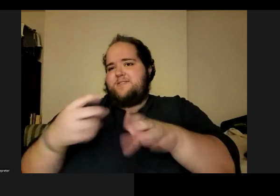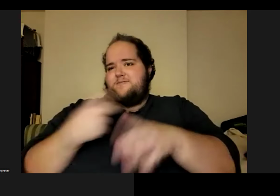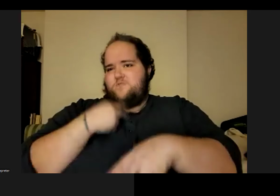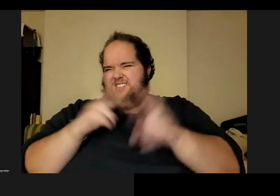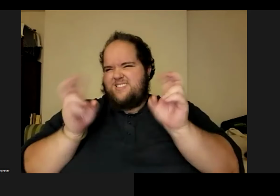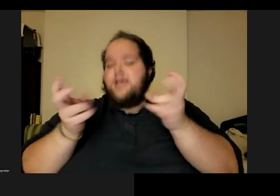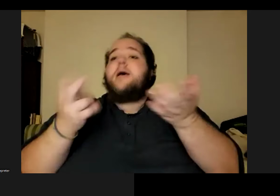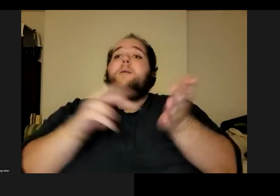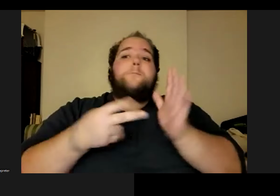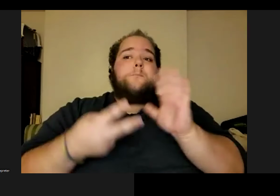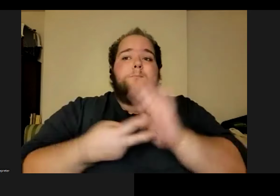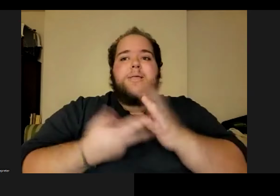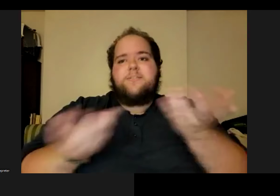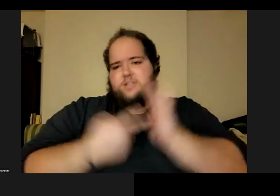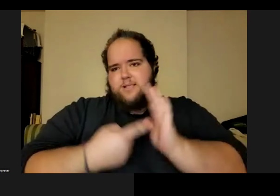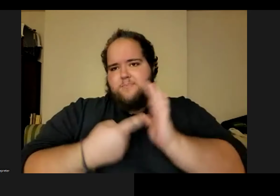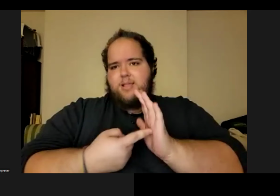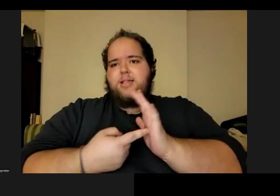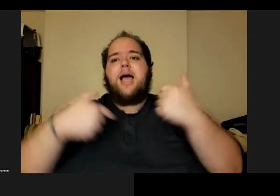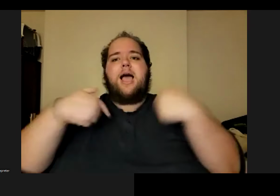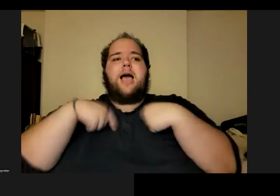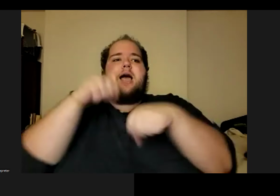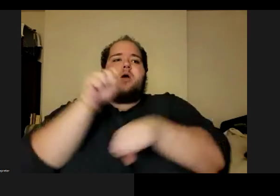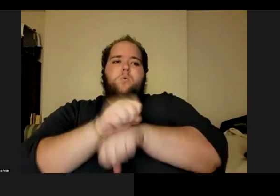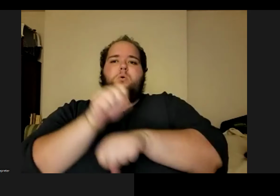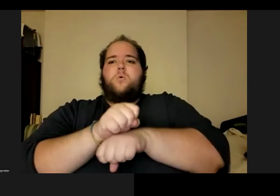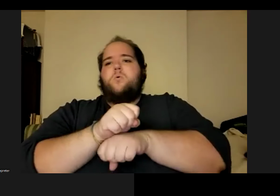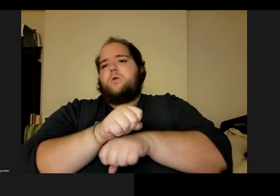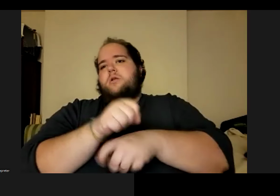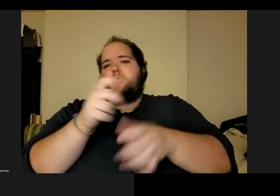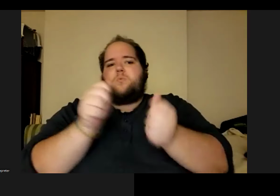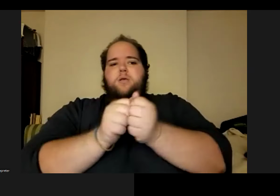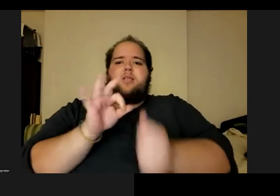I work in felt. I work in stone.